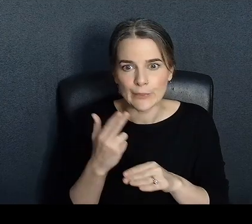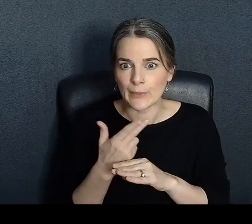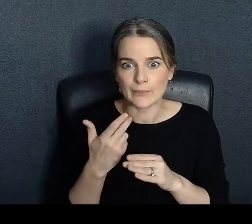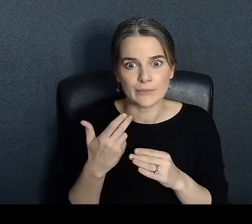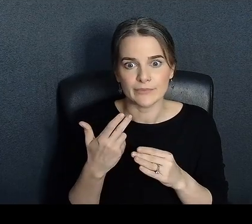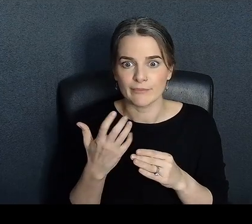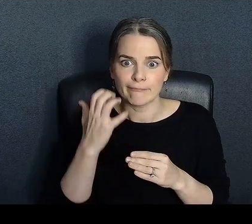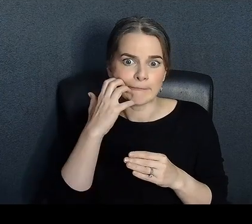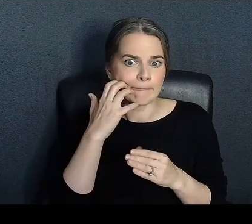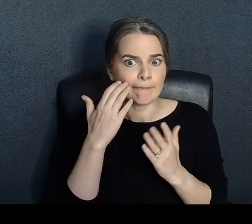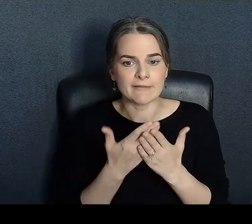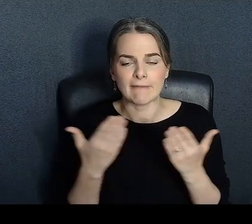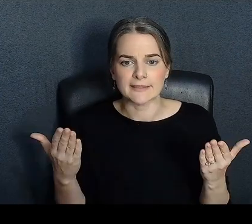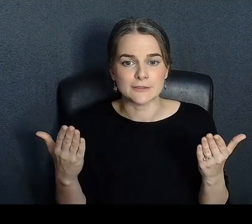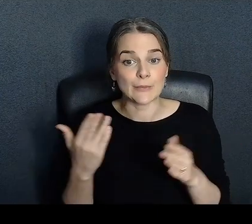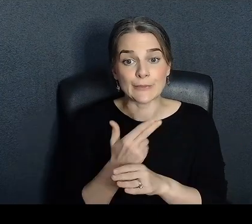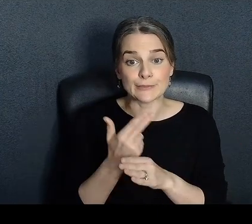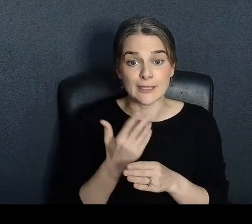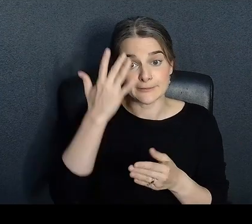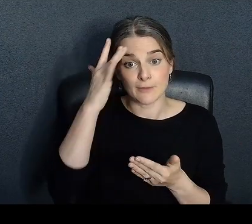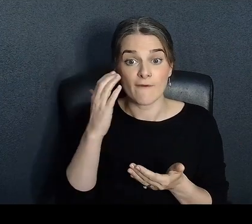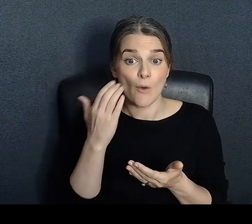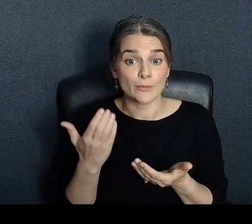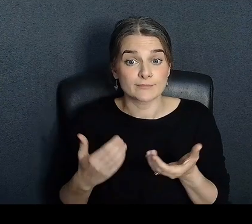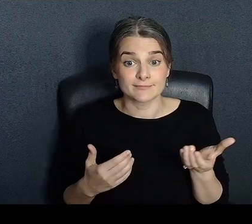They use their smartphone to be their ears.